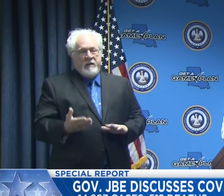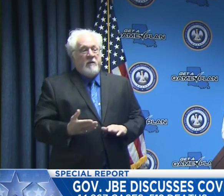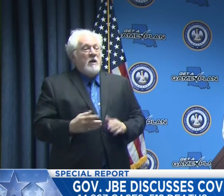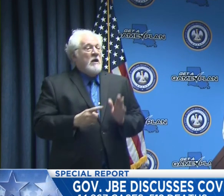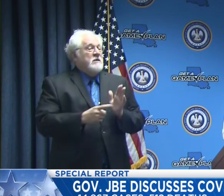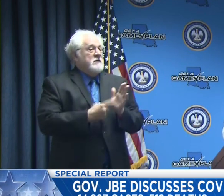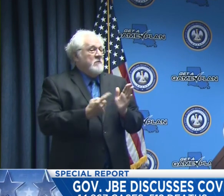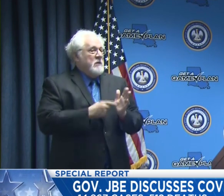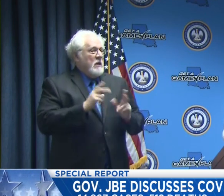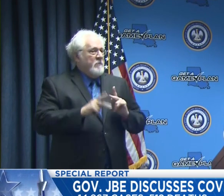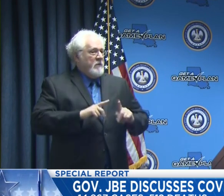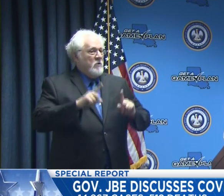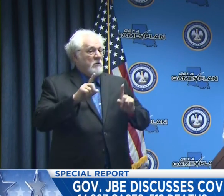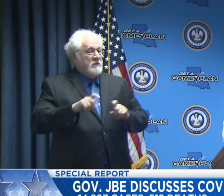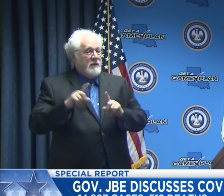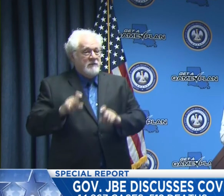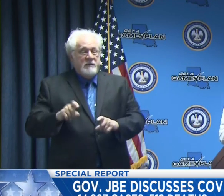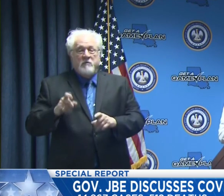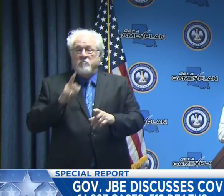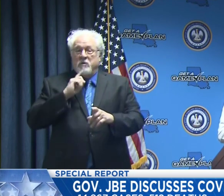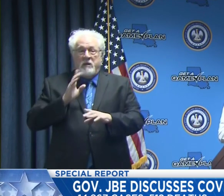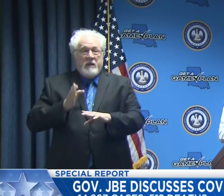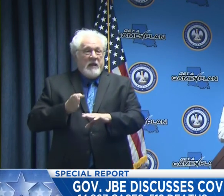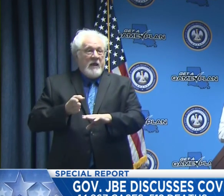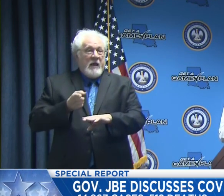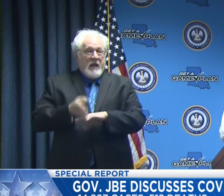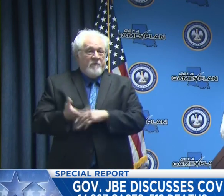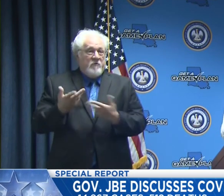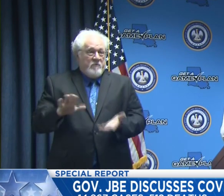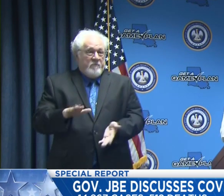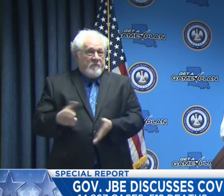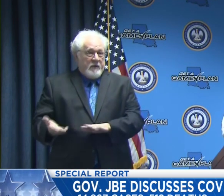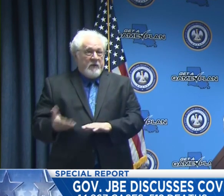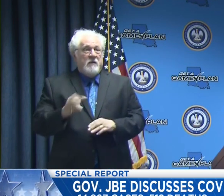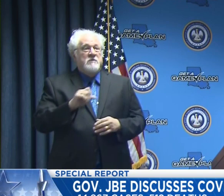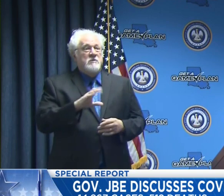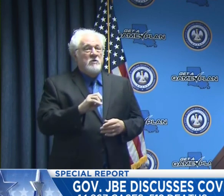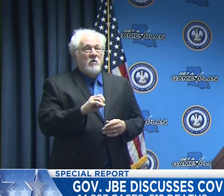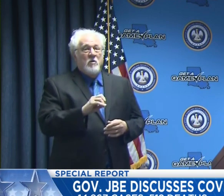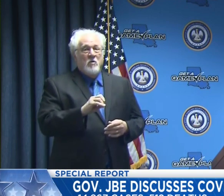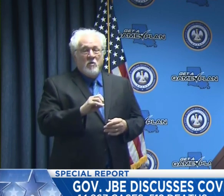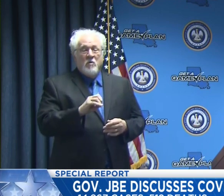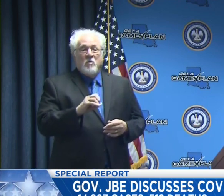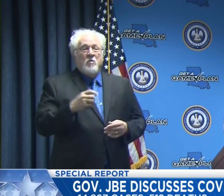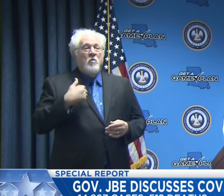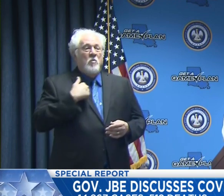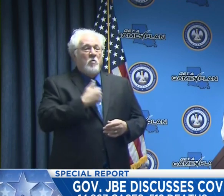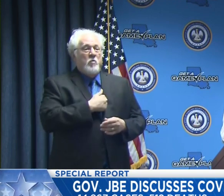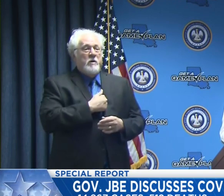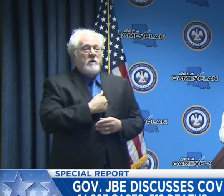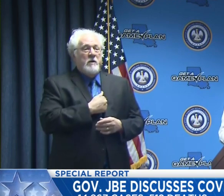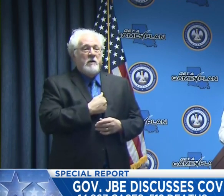POSITIVE THAT THAT DEATH IS REPORTED TO US AS A COVID-19 DEATH. SOMETIMES I THINK PEOPLE ARE